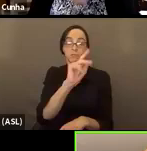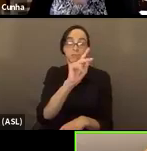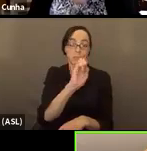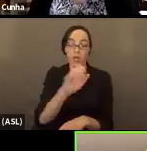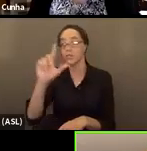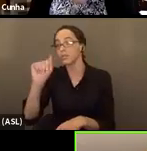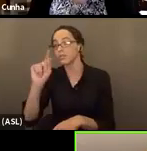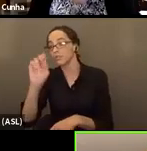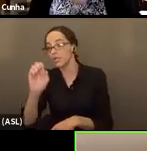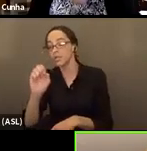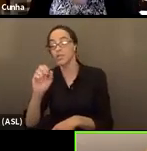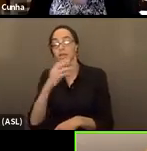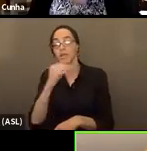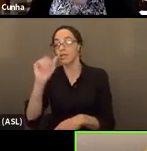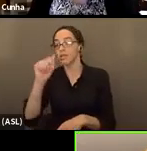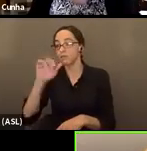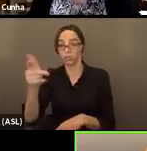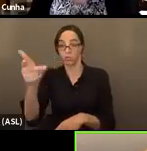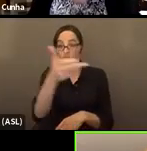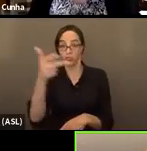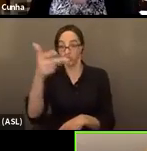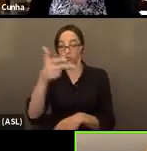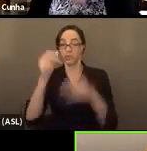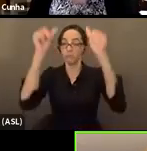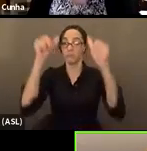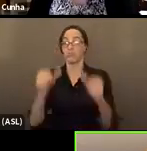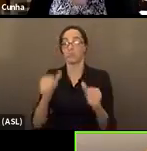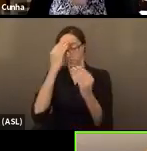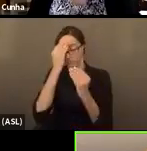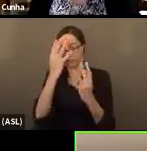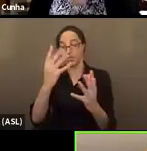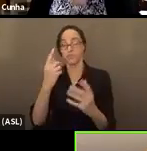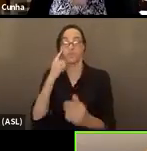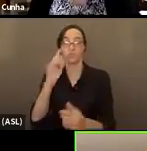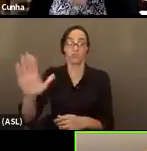we want you to call us we want you to reach out we want you to be ready